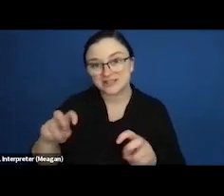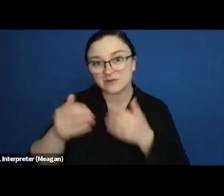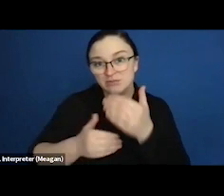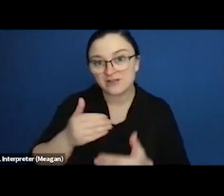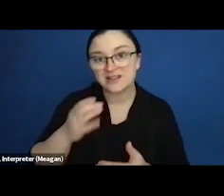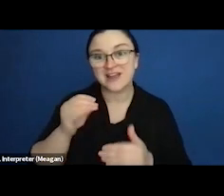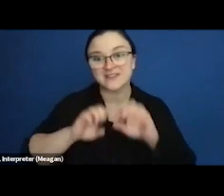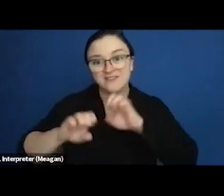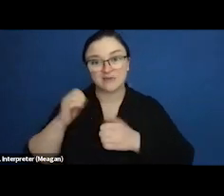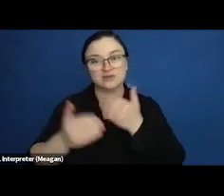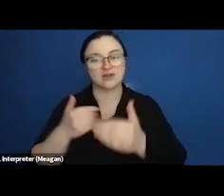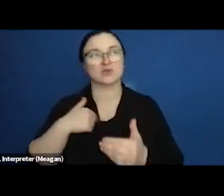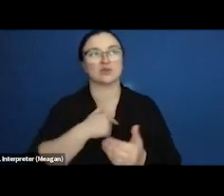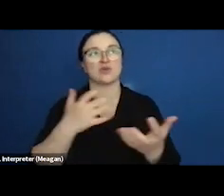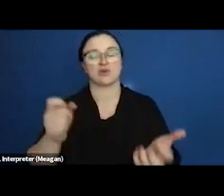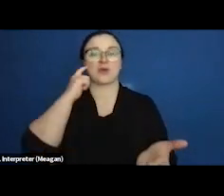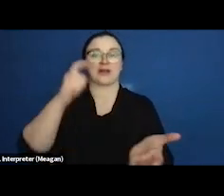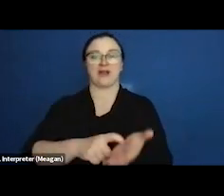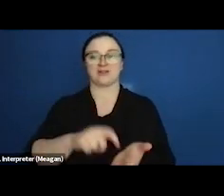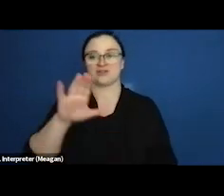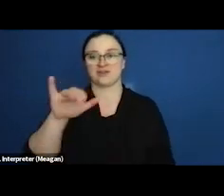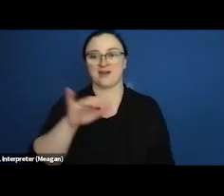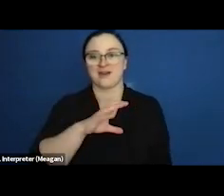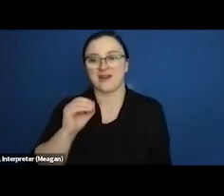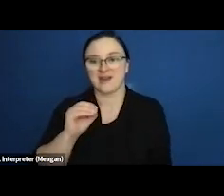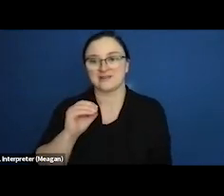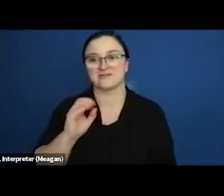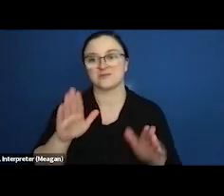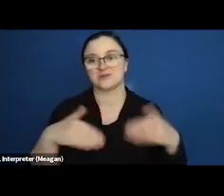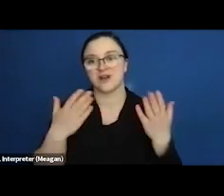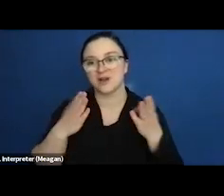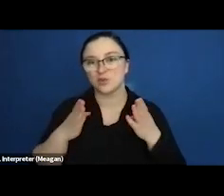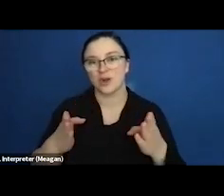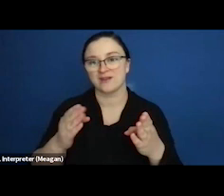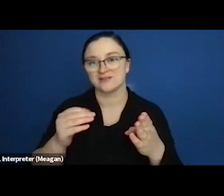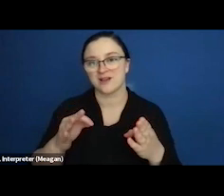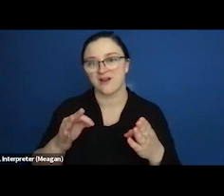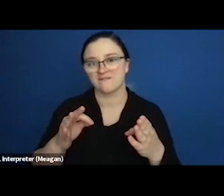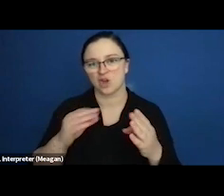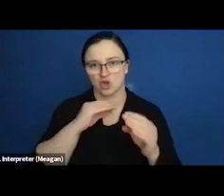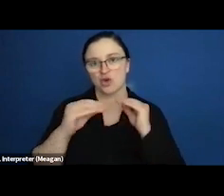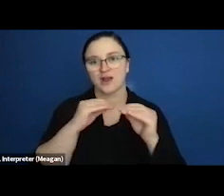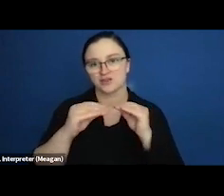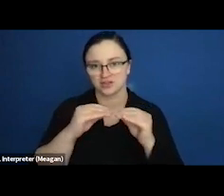to be able to acknowledge that and provide ways of cross-correction. Next slide.